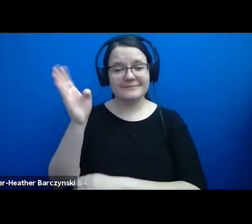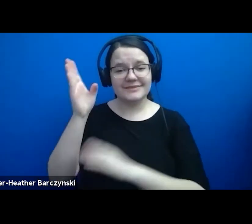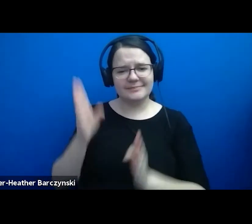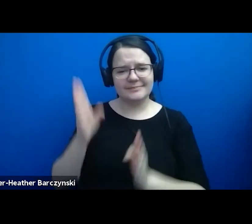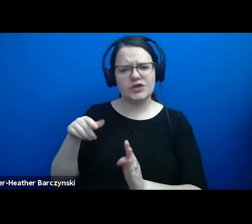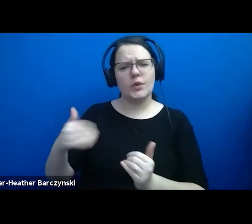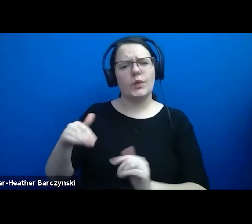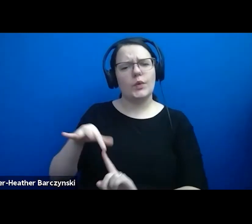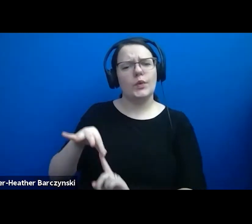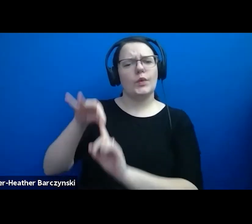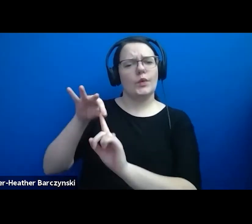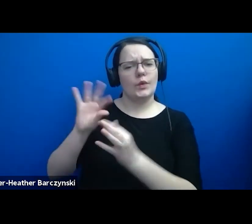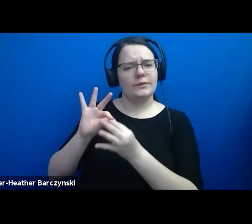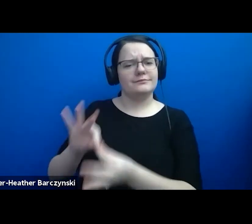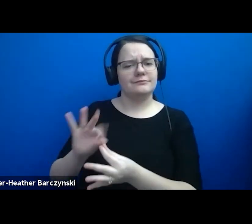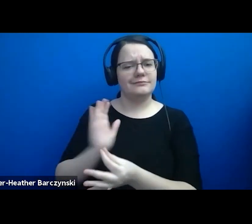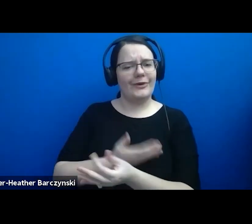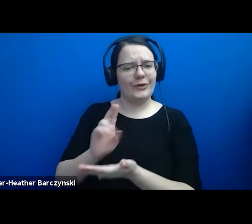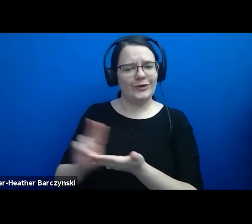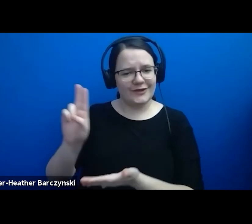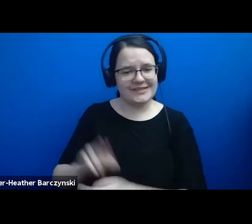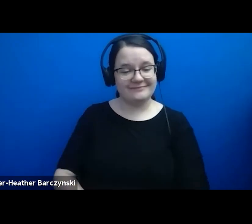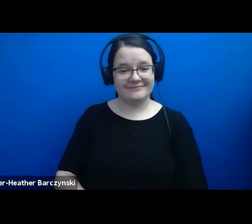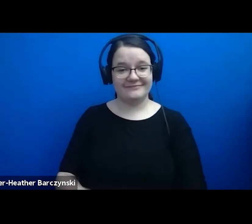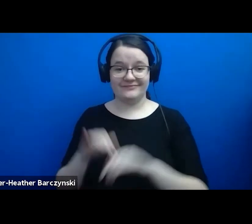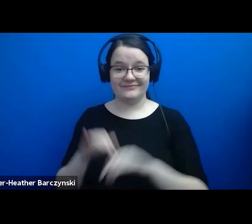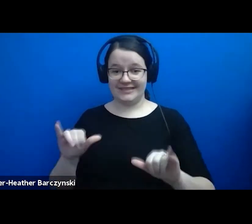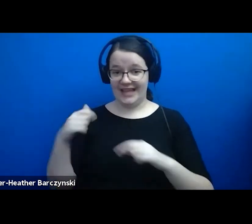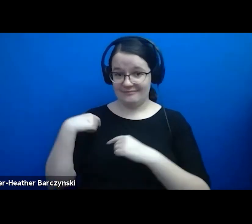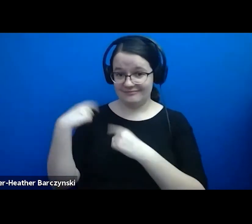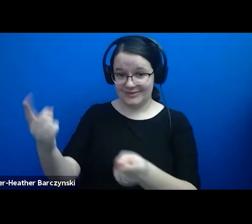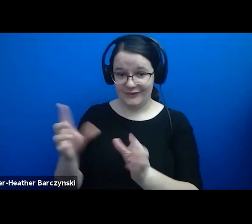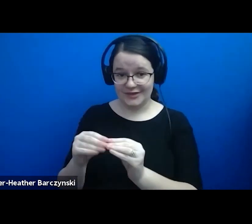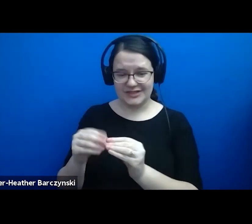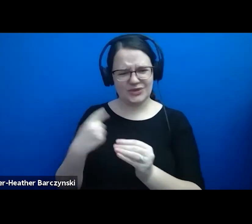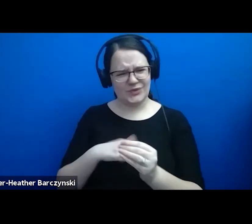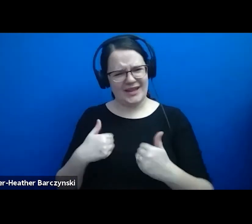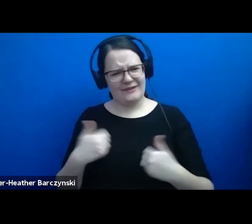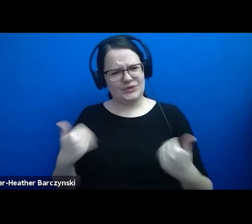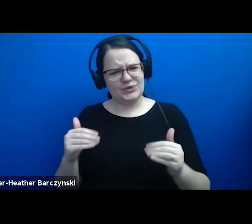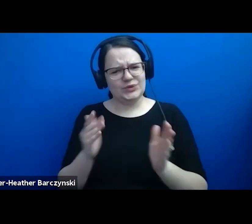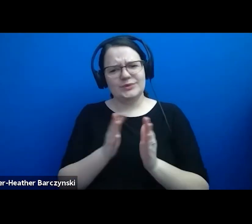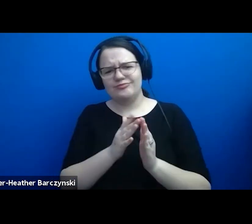as with previous sessions we have a broad range of registrants joining us students